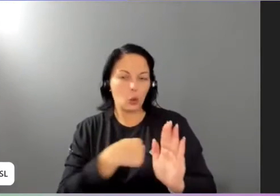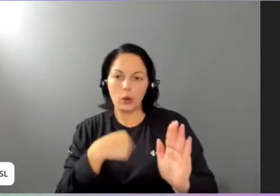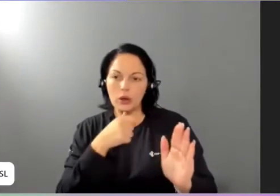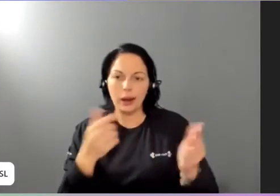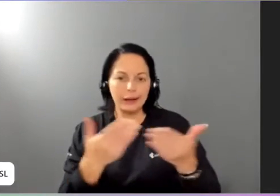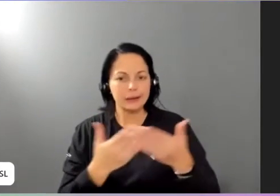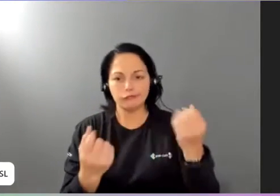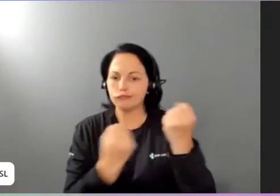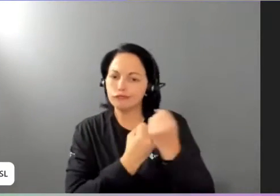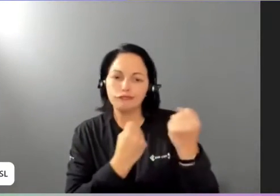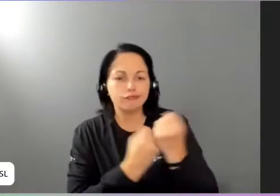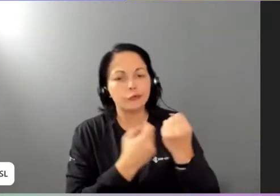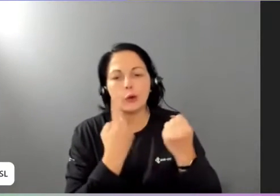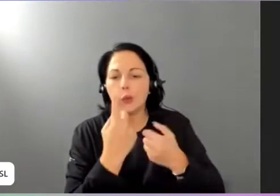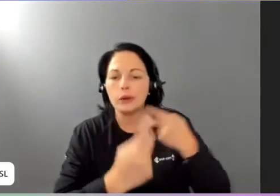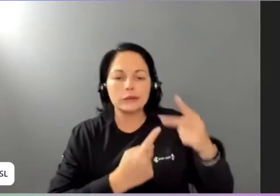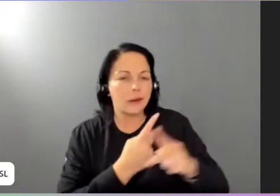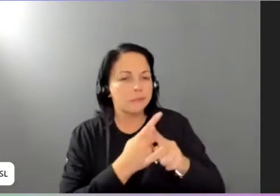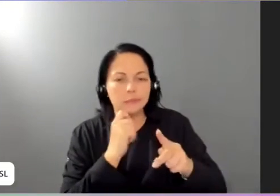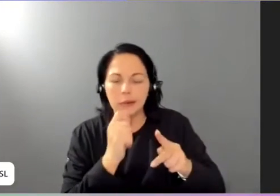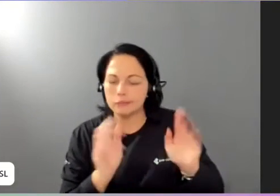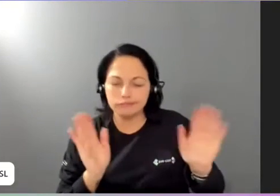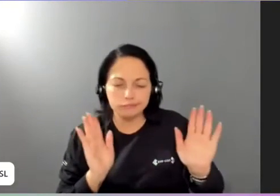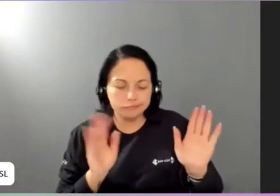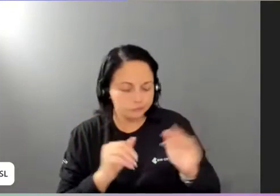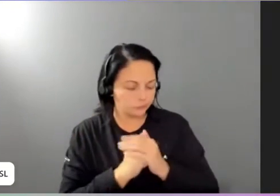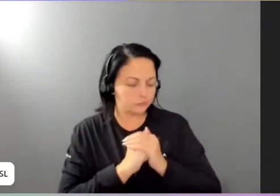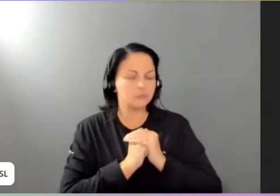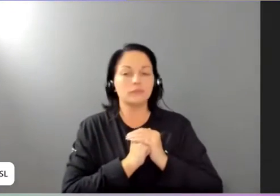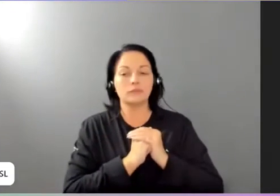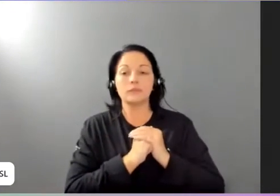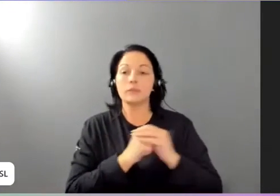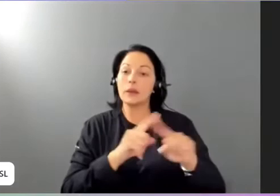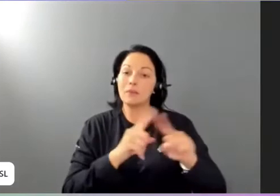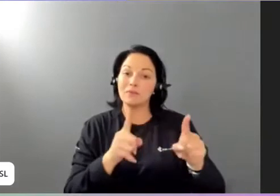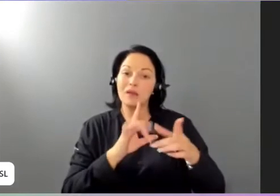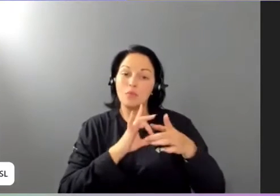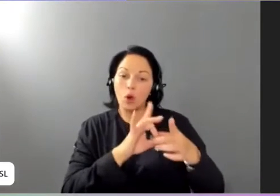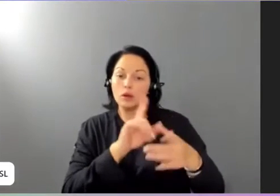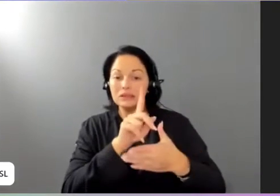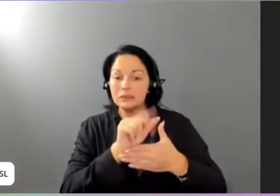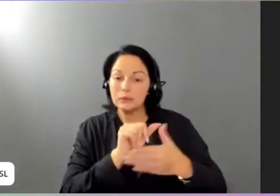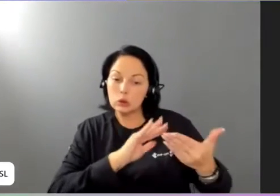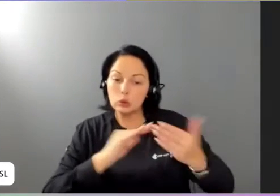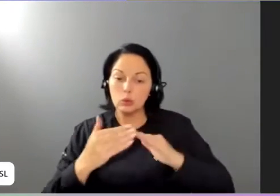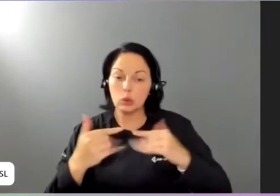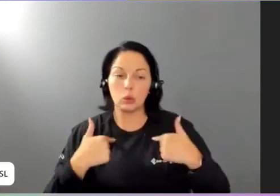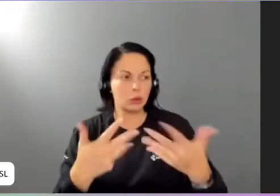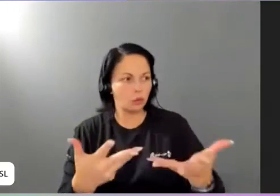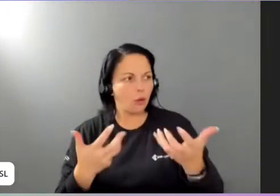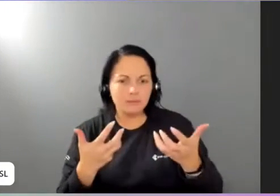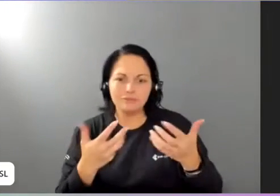assessment. [JONATHAN] There are multiple versions of the models in the market. We are not here promoting one